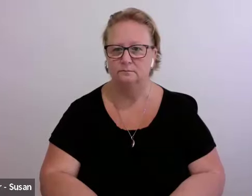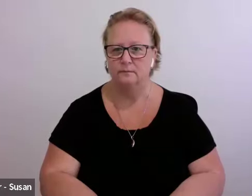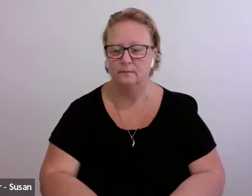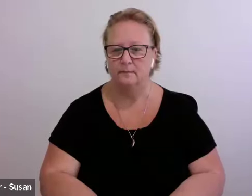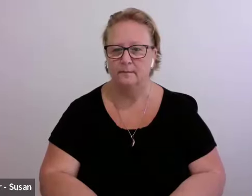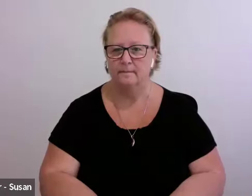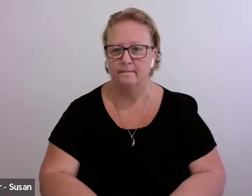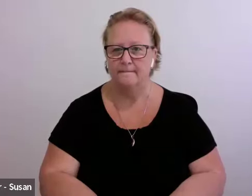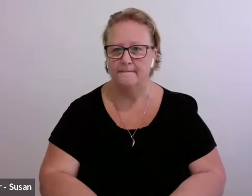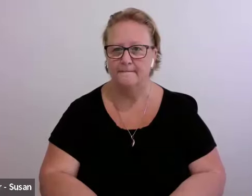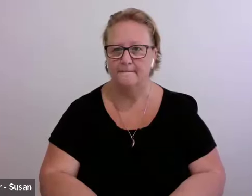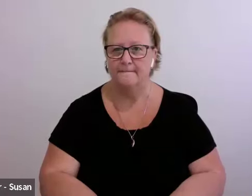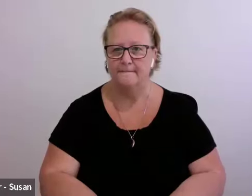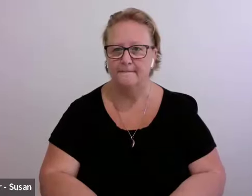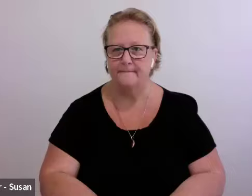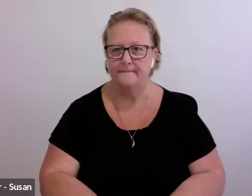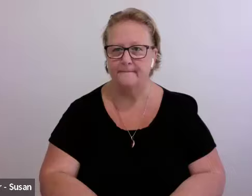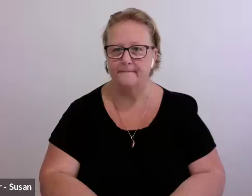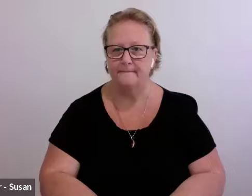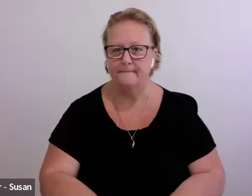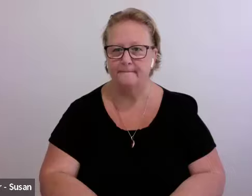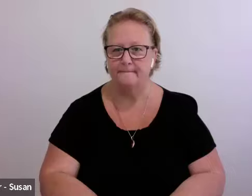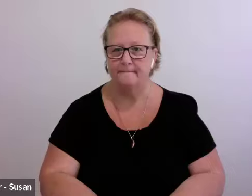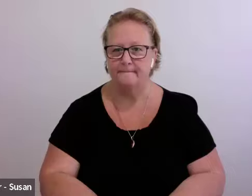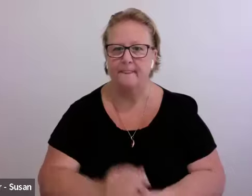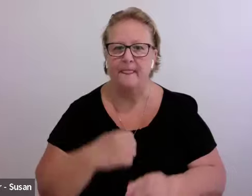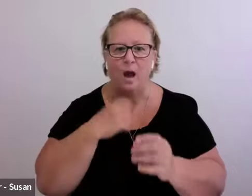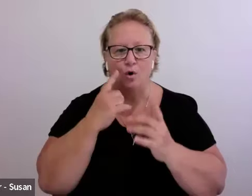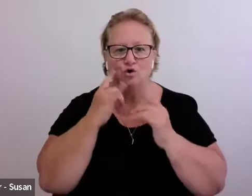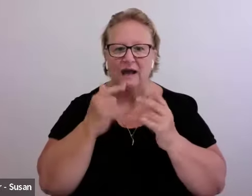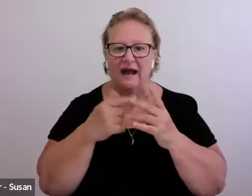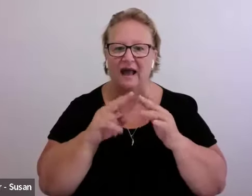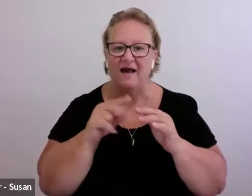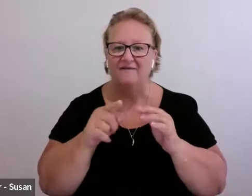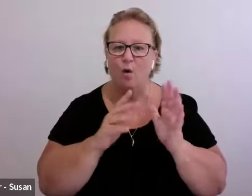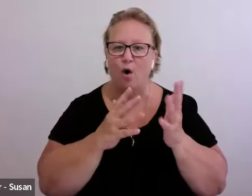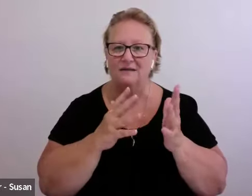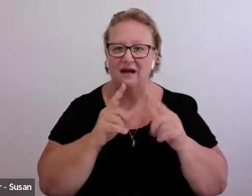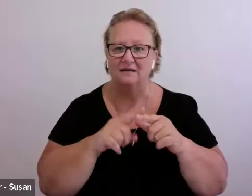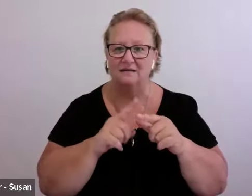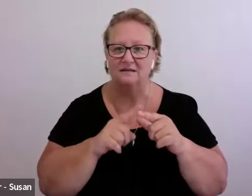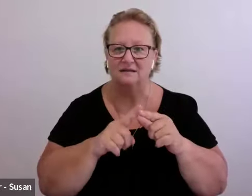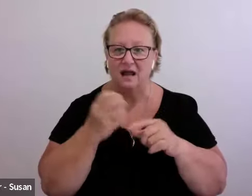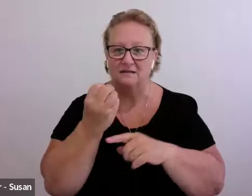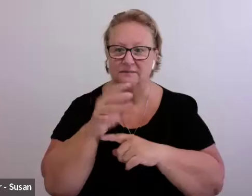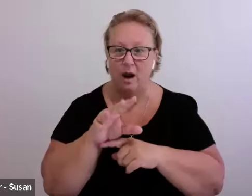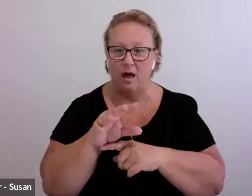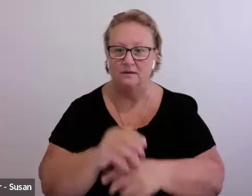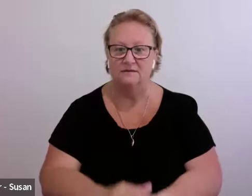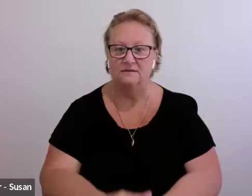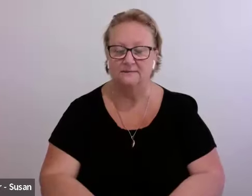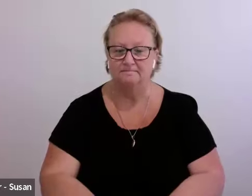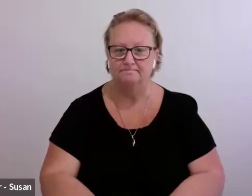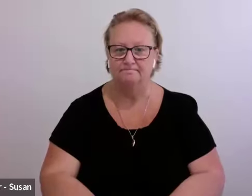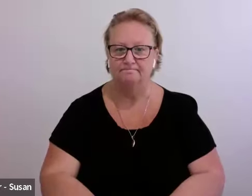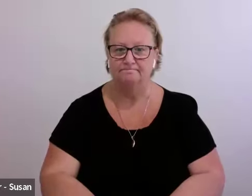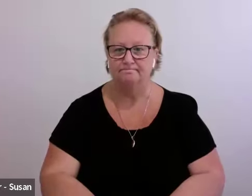accessible and inclusive communities.